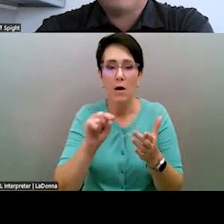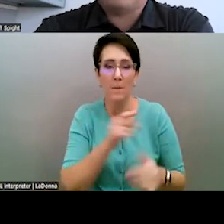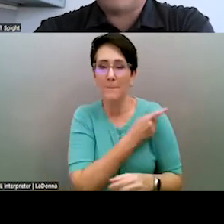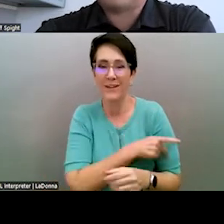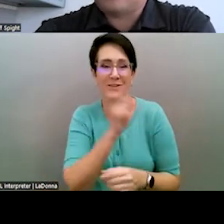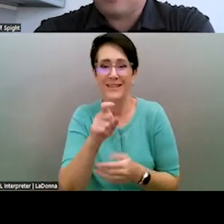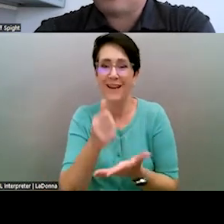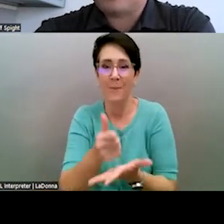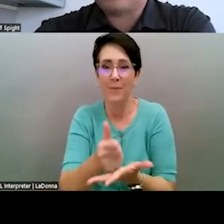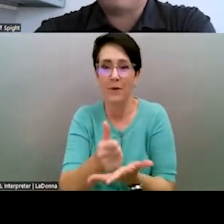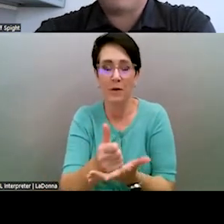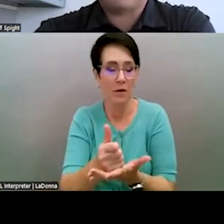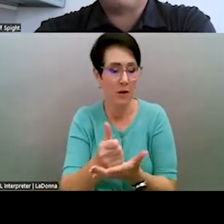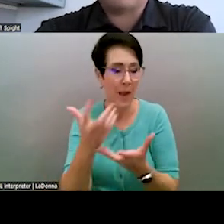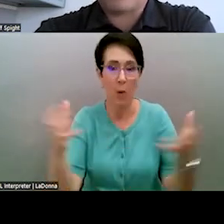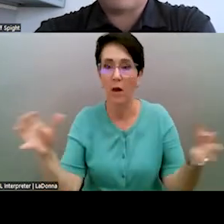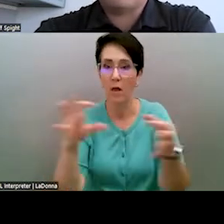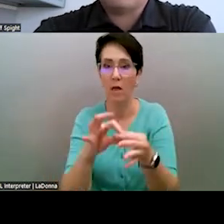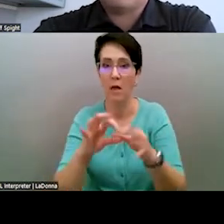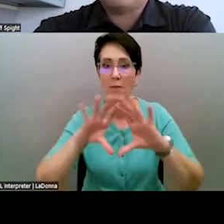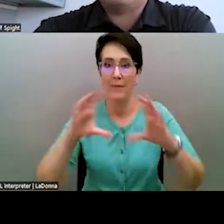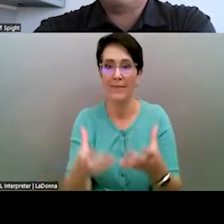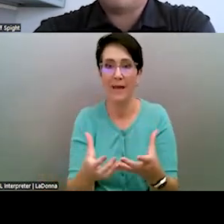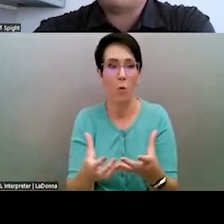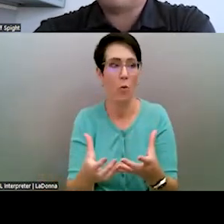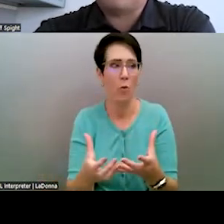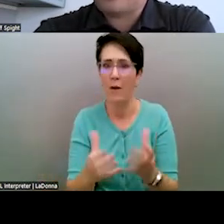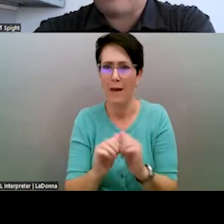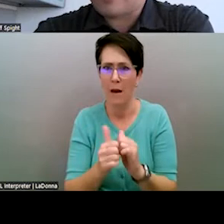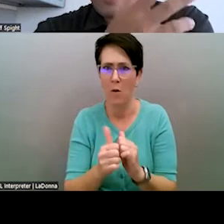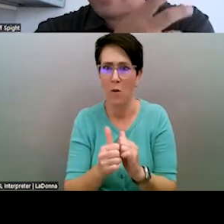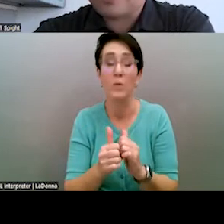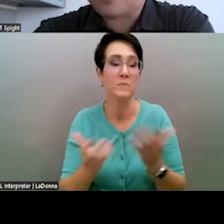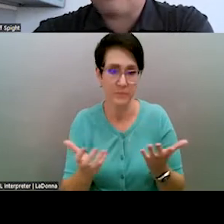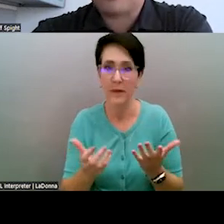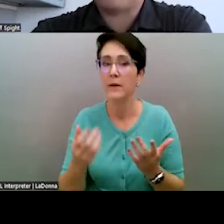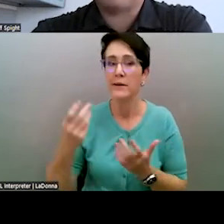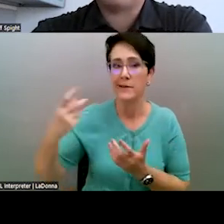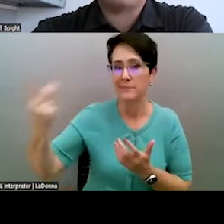THE ECO SYSTEM IN A BETTER WAY. HONESTLY DAVID AND I HAVE HAD THE CONVERSATION. WHERE